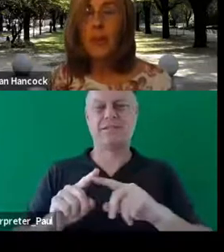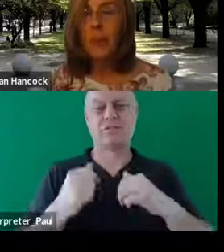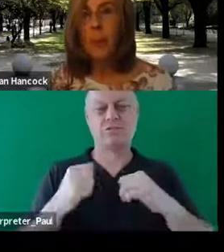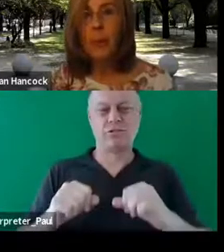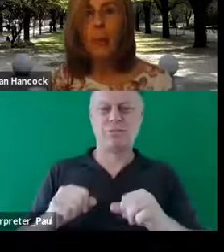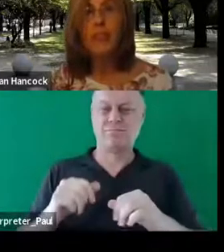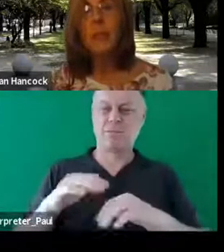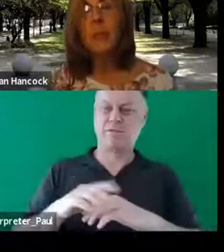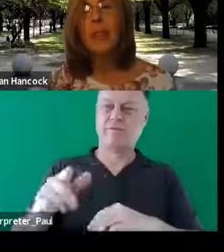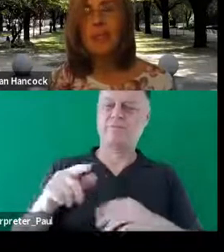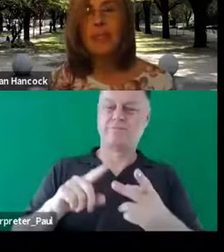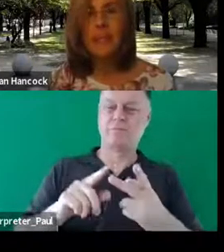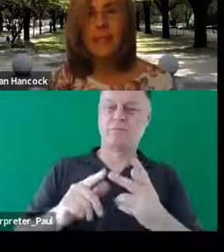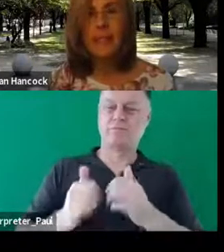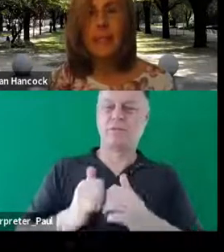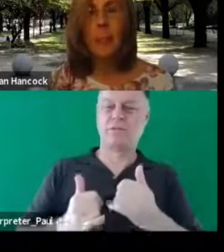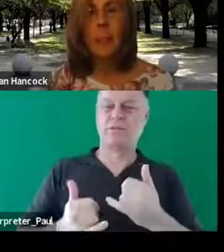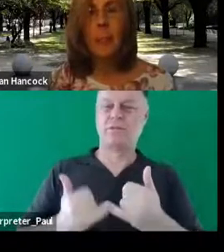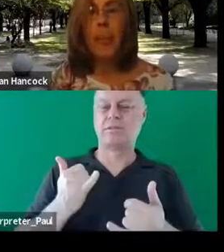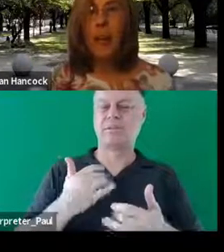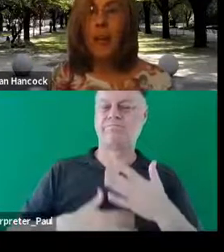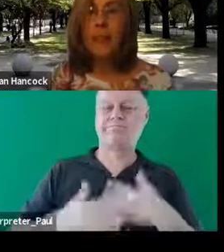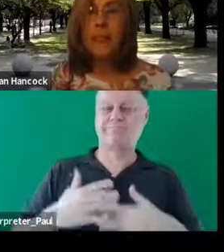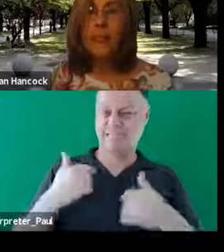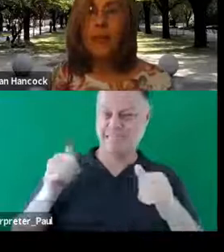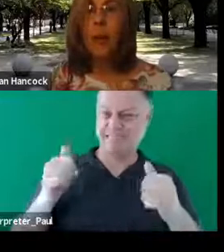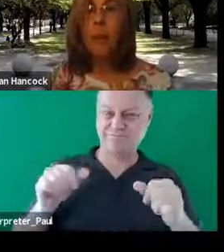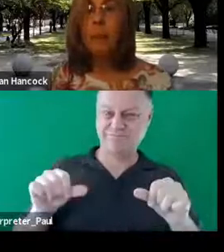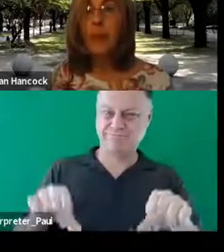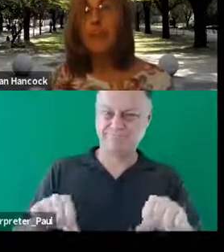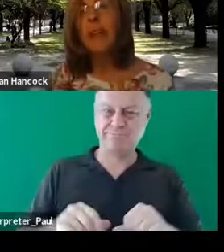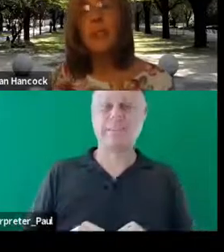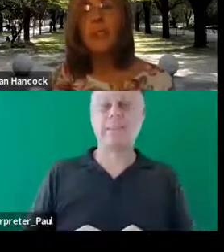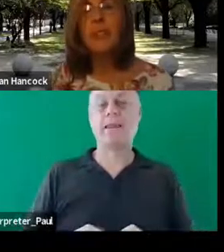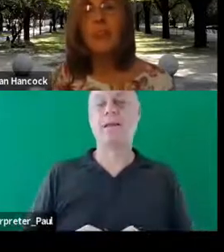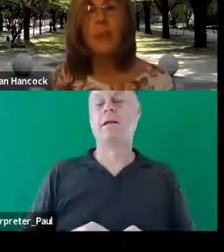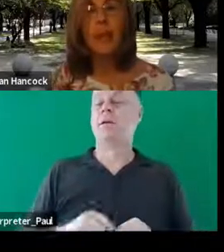ongoing behaviours with limited success. After some time a plan of action was developed that